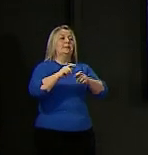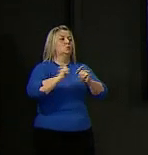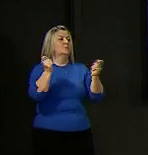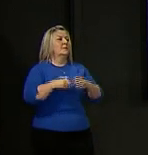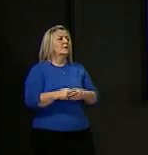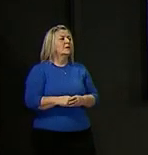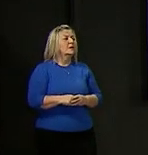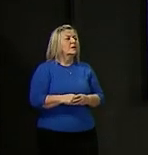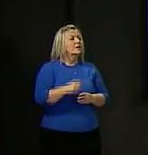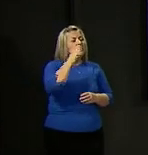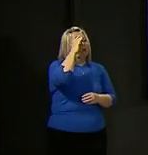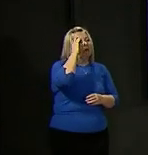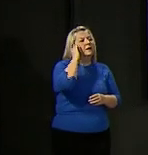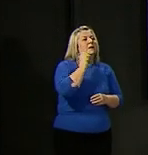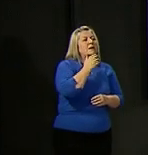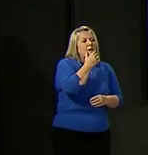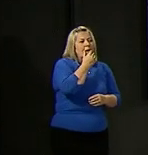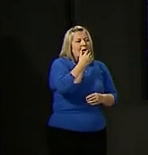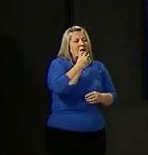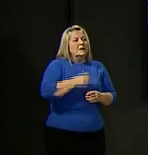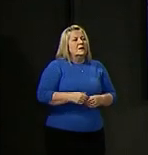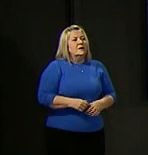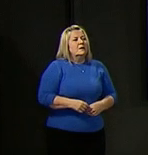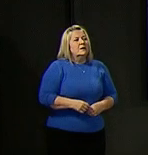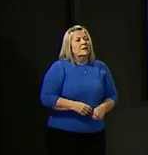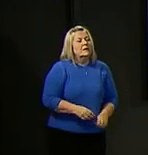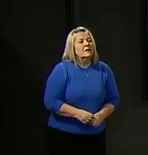talk to that point you made earlier and you stated in the past with the